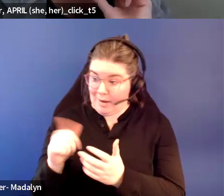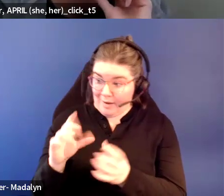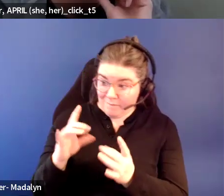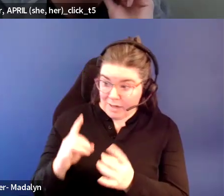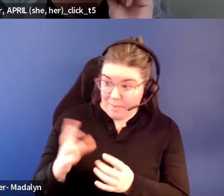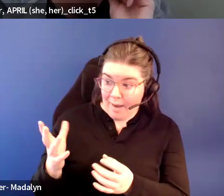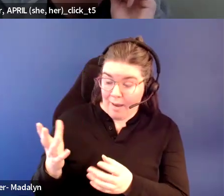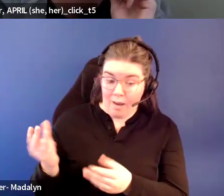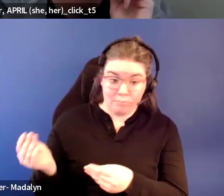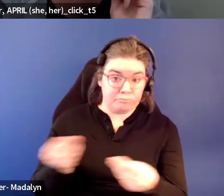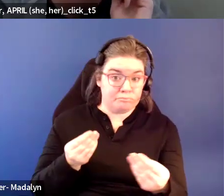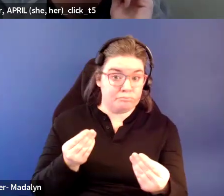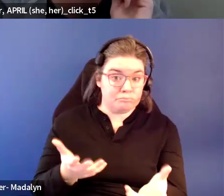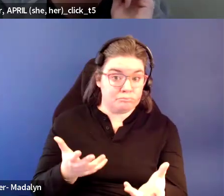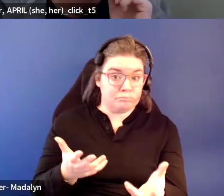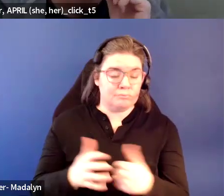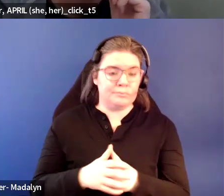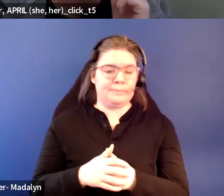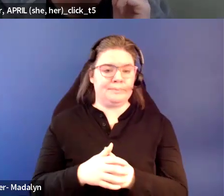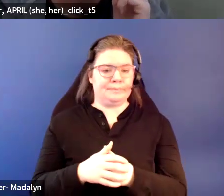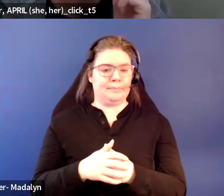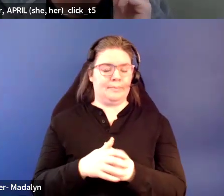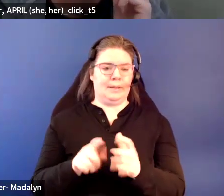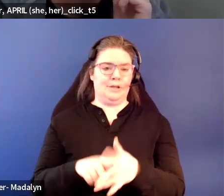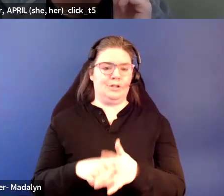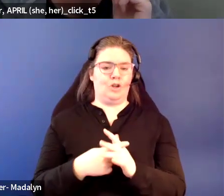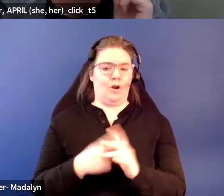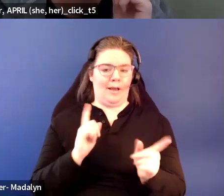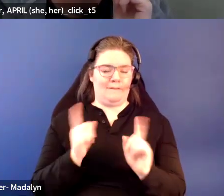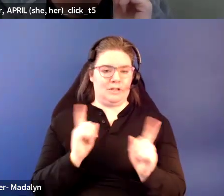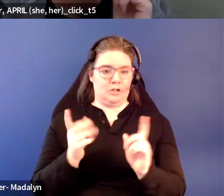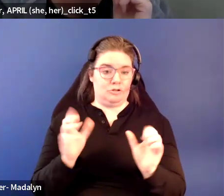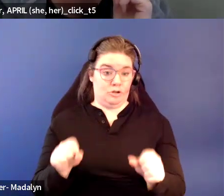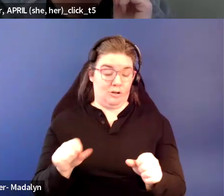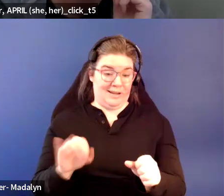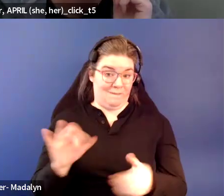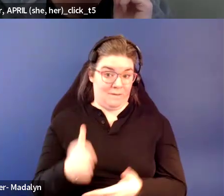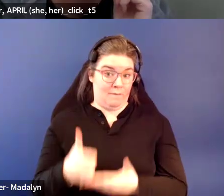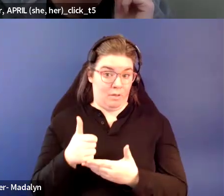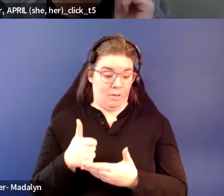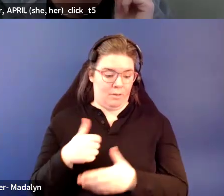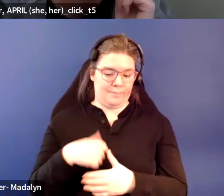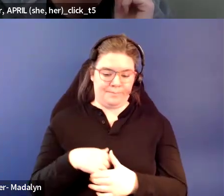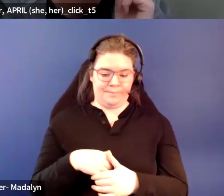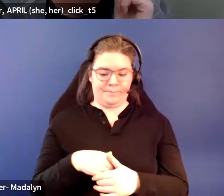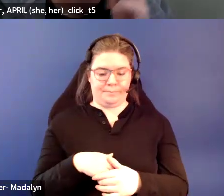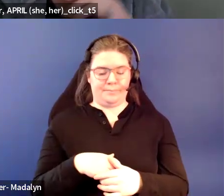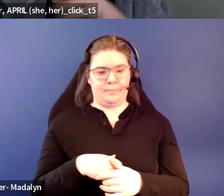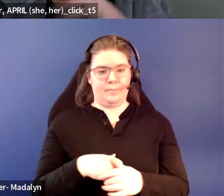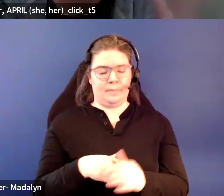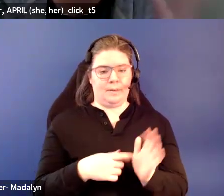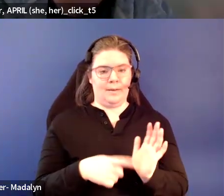Sierra Royster, APRIL (she, her): and kind of start a conversation that way? if that's helpful, because I think sometimes it is, it's an overall